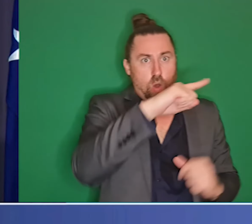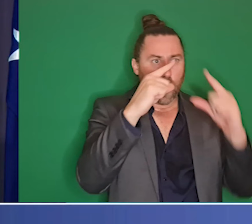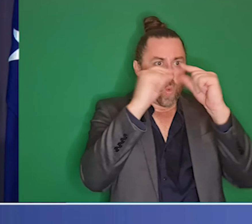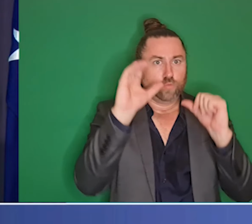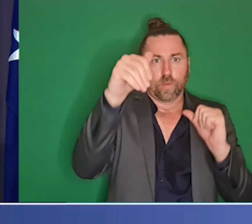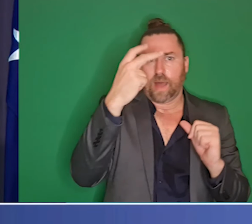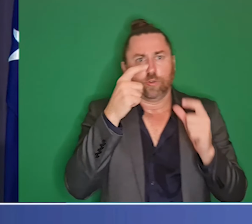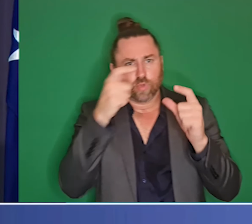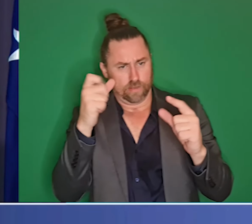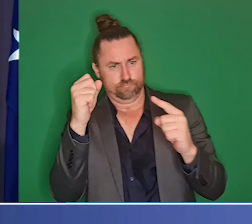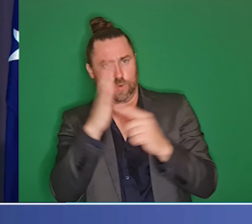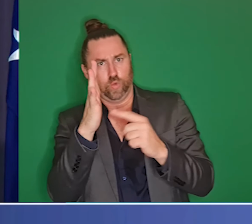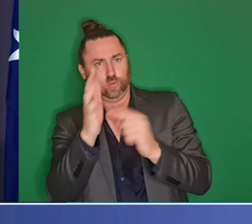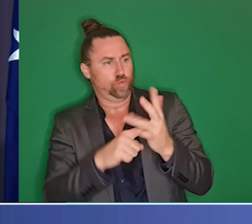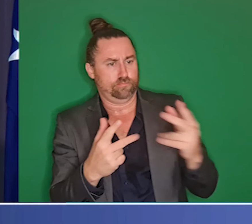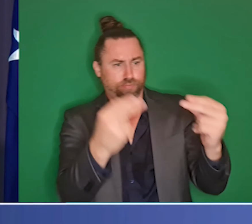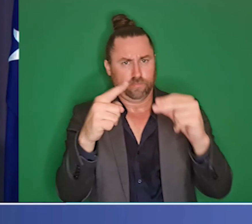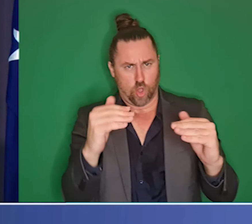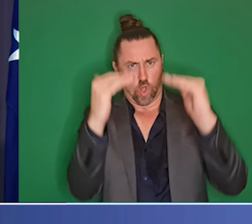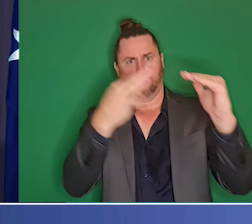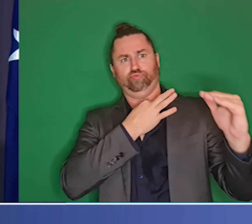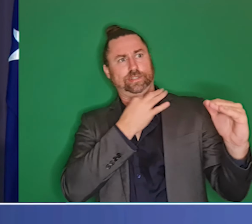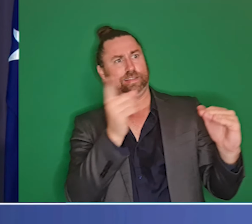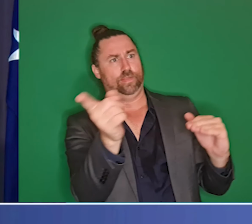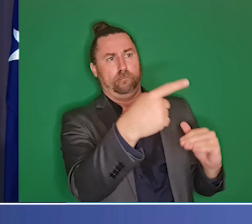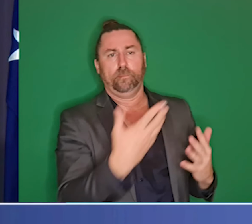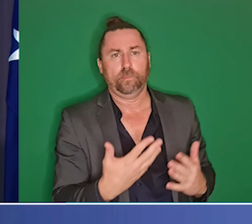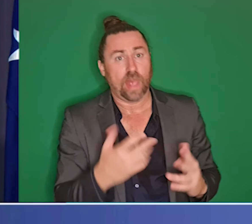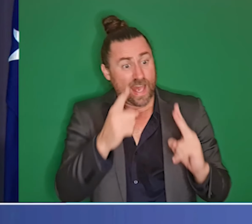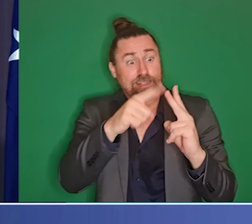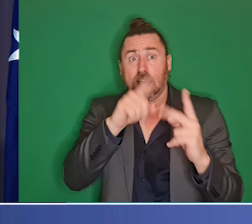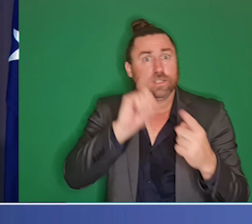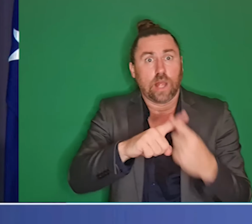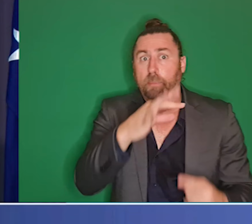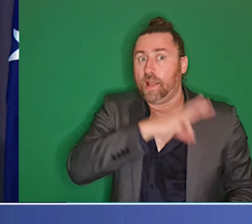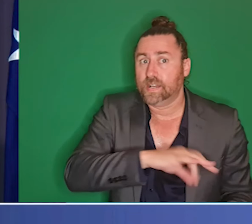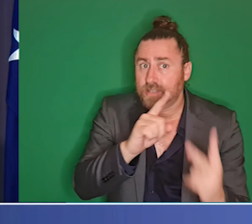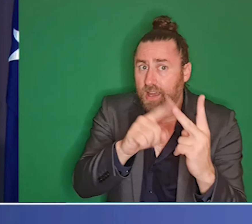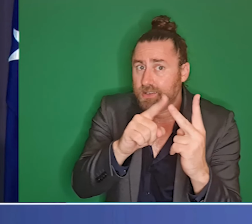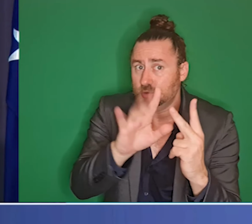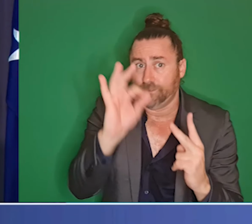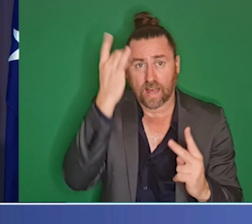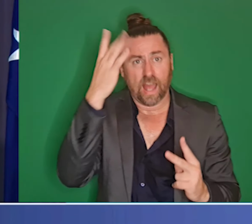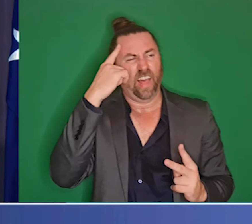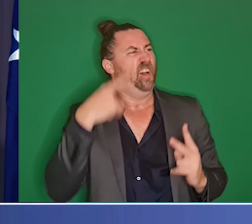The second dose does give protection still against severe disease, and we're seeing that. We're seeing a lot of outbreaks in aged care.